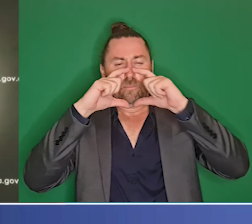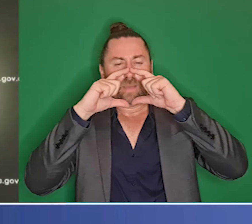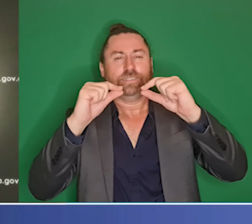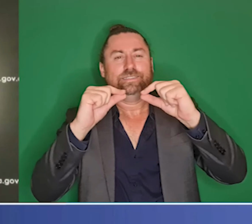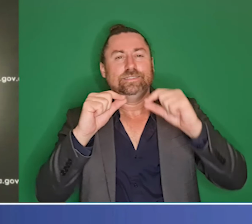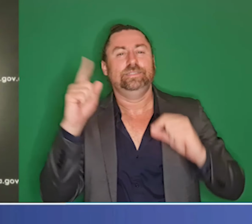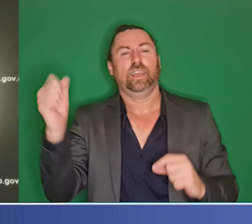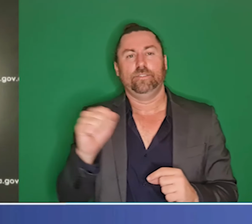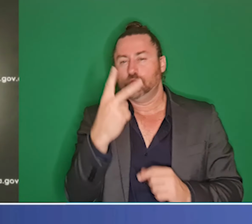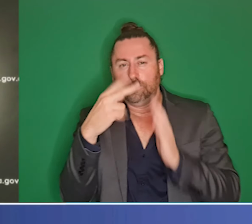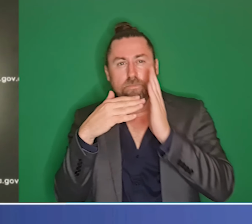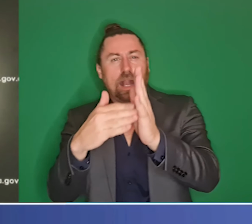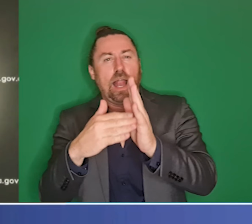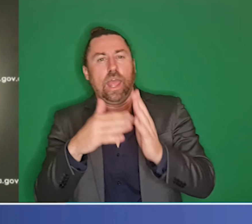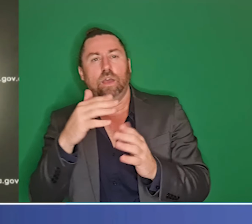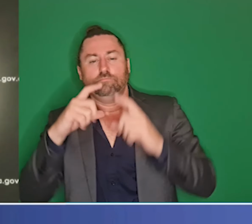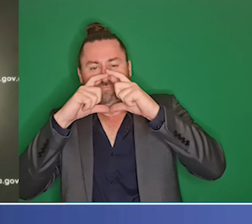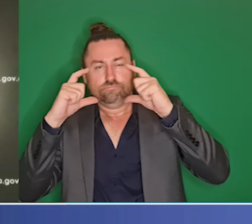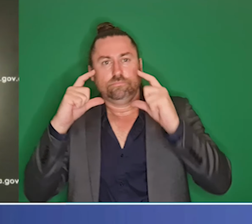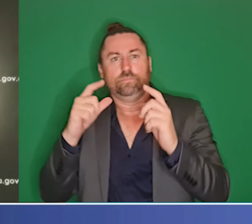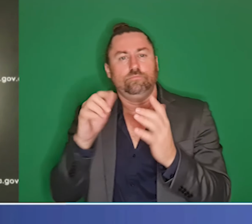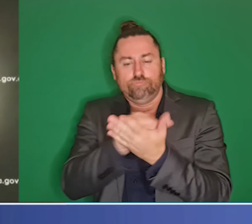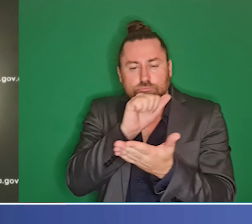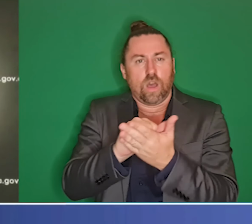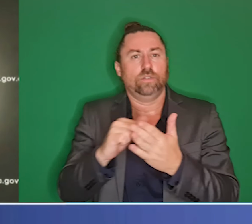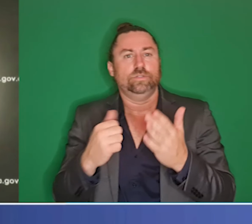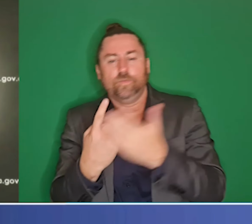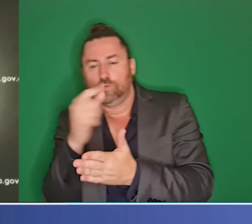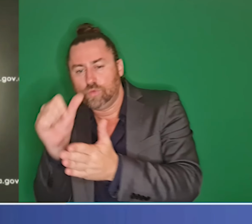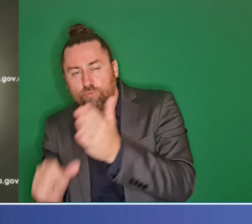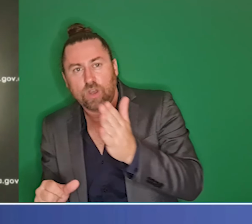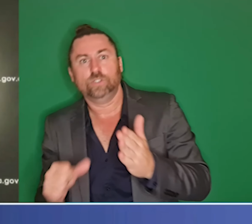and up to a million each of gloves, gowns and goggles.